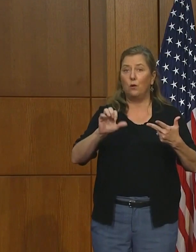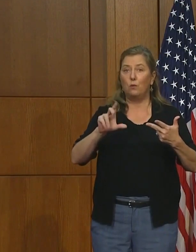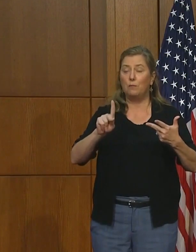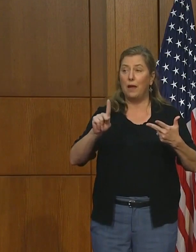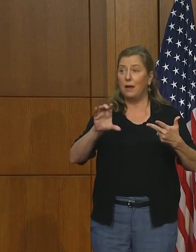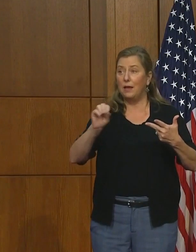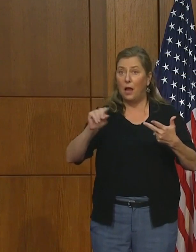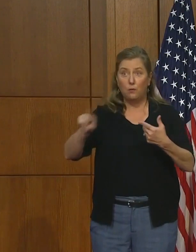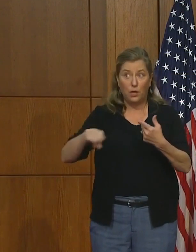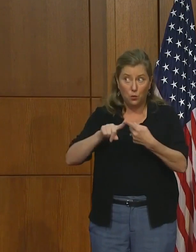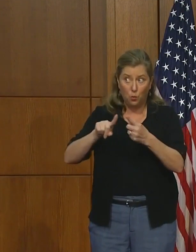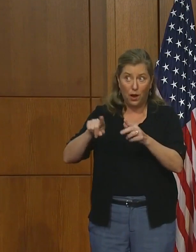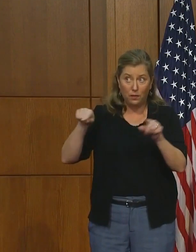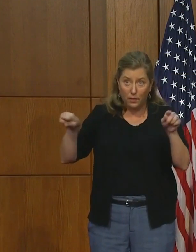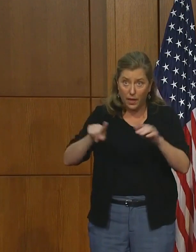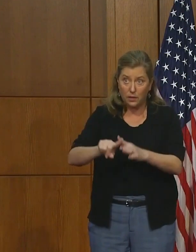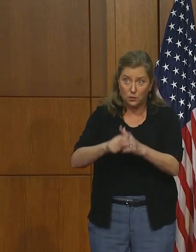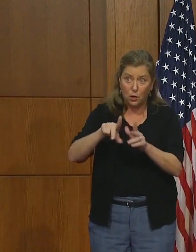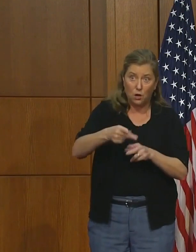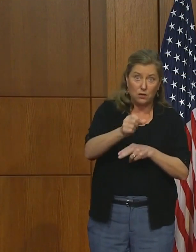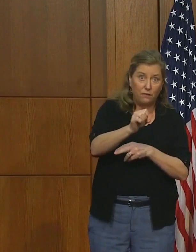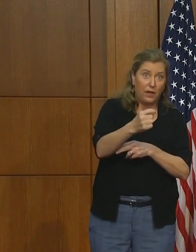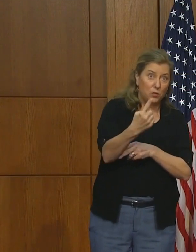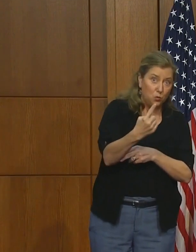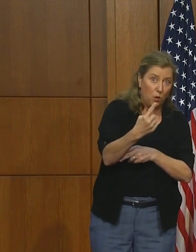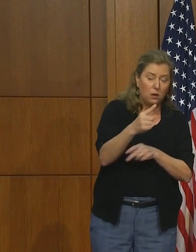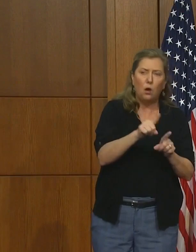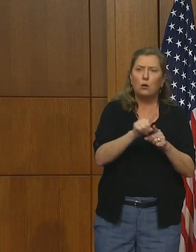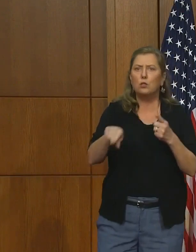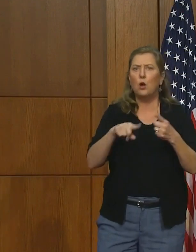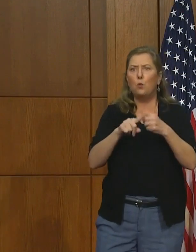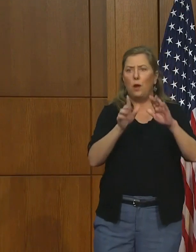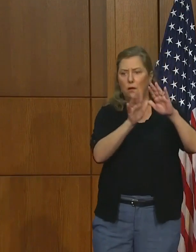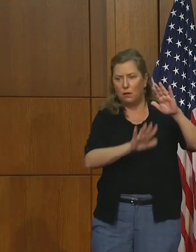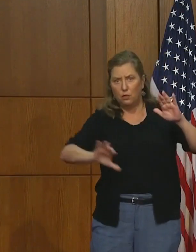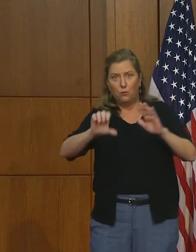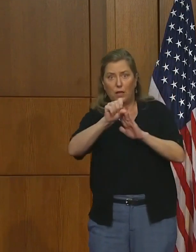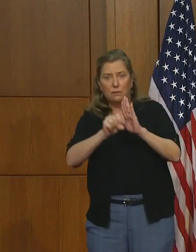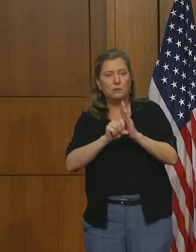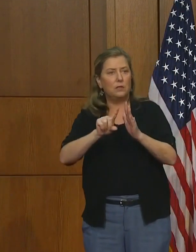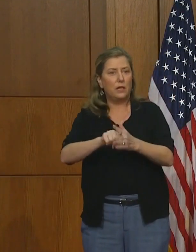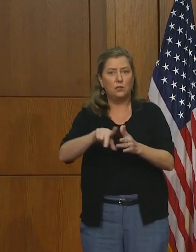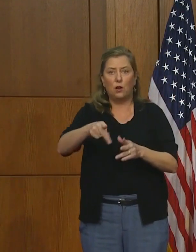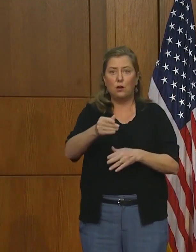AND ALGONAC COUNTY WILL BE ABLE TO MOVE INTO PHASE ONE. AND